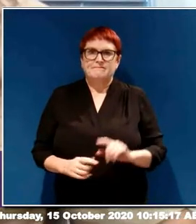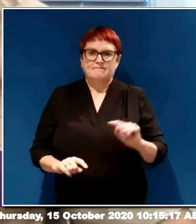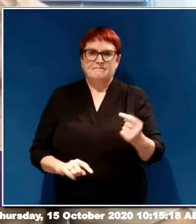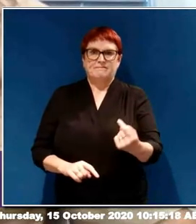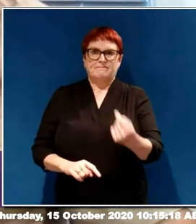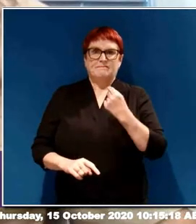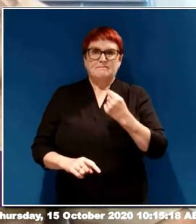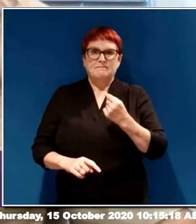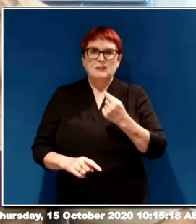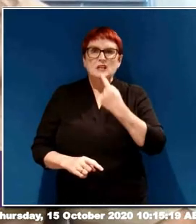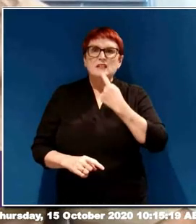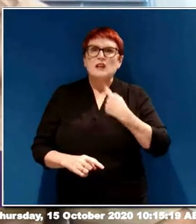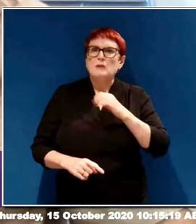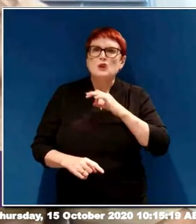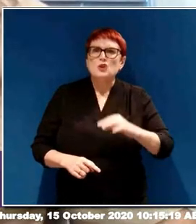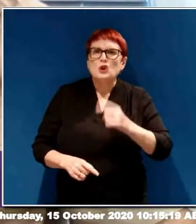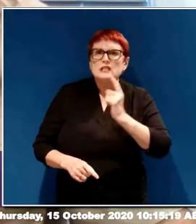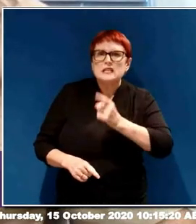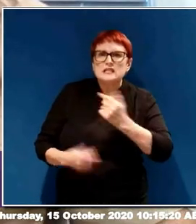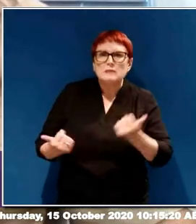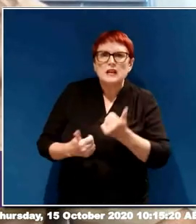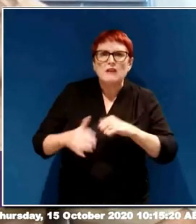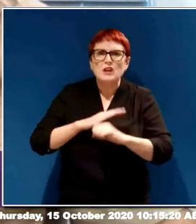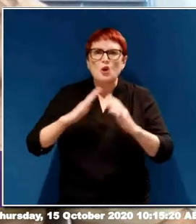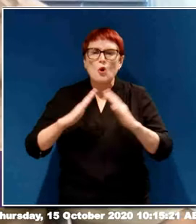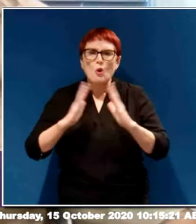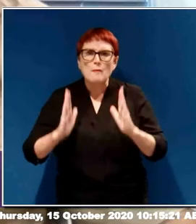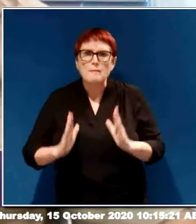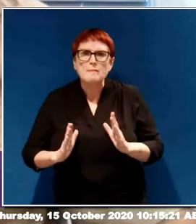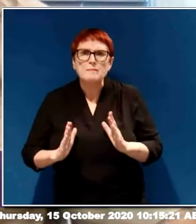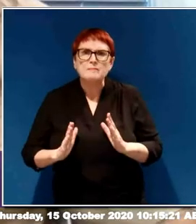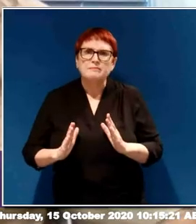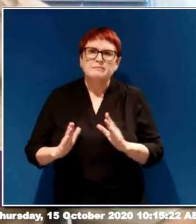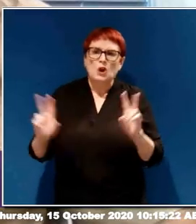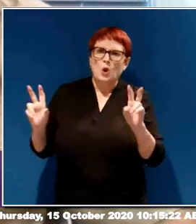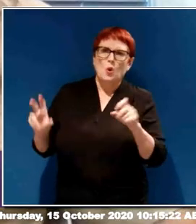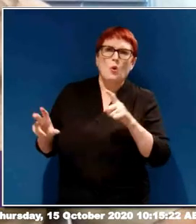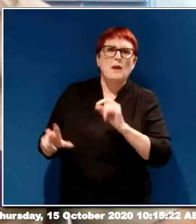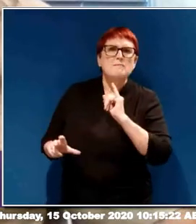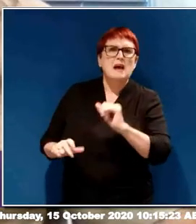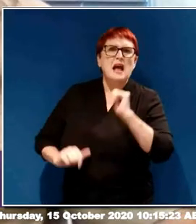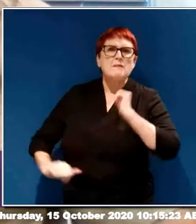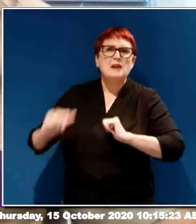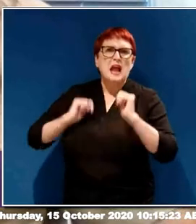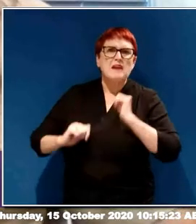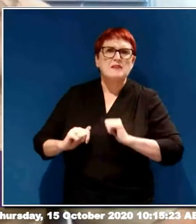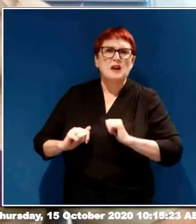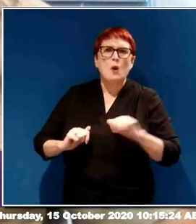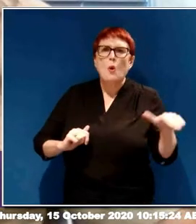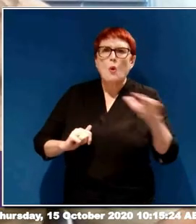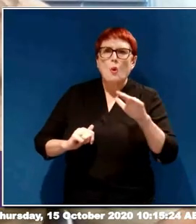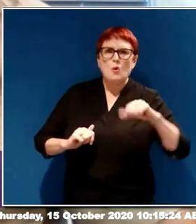It was all called bad behaviour. He was basically targeted as a naughty child,